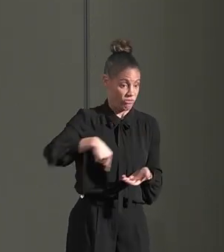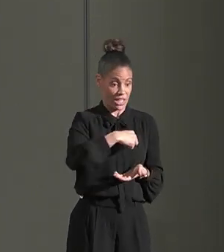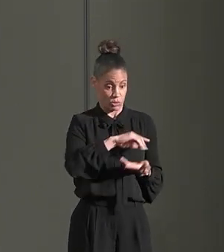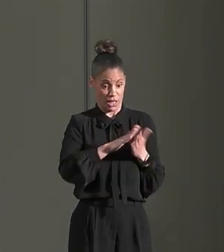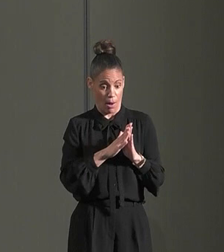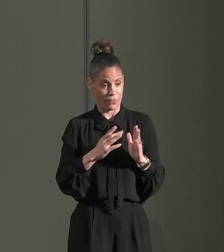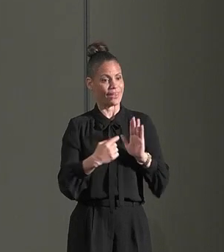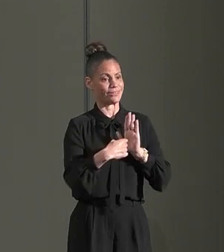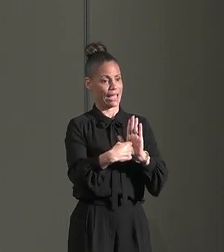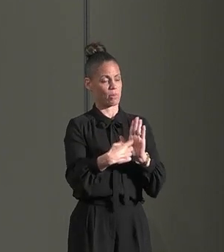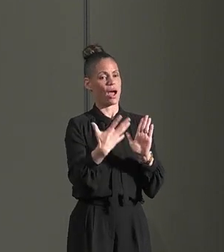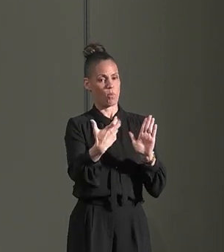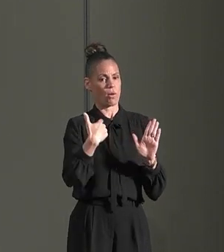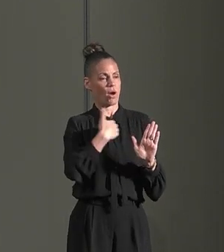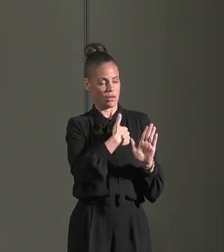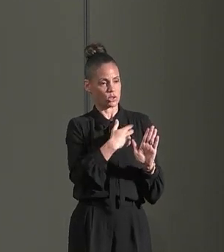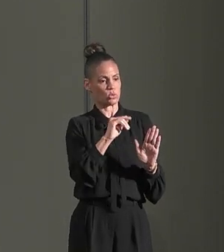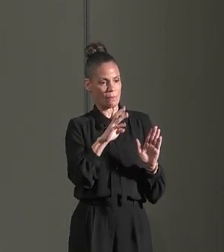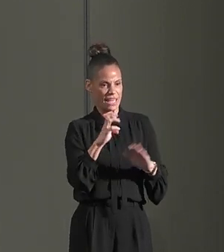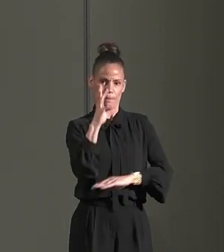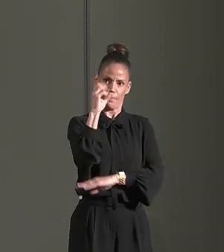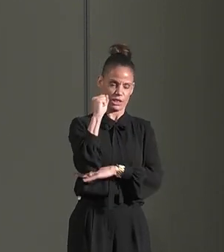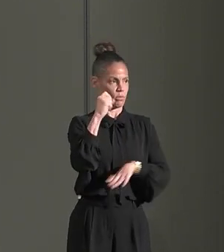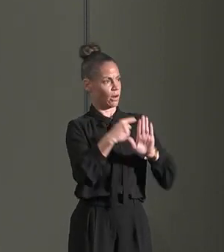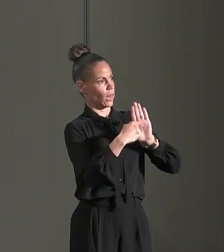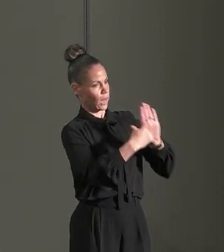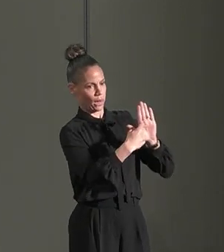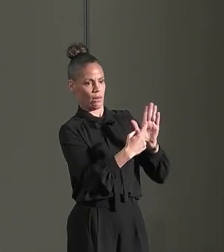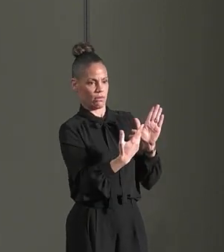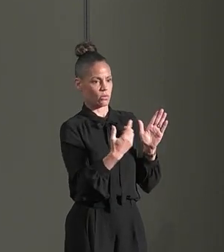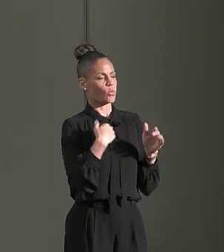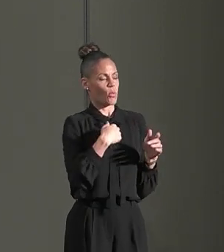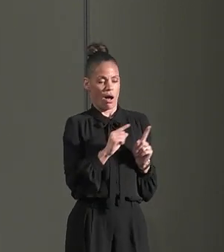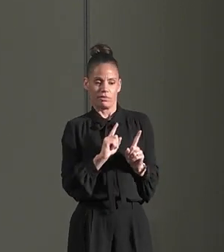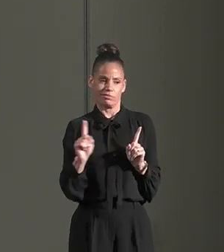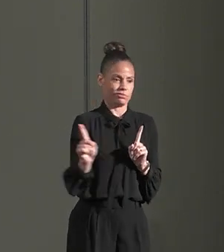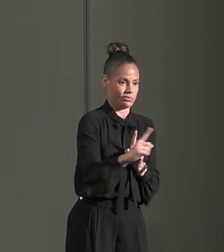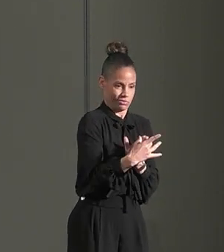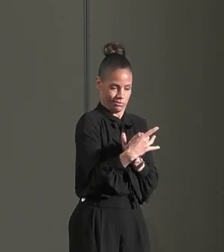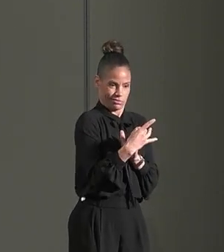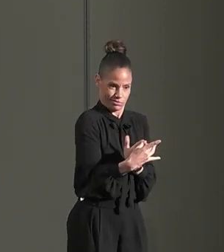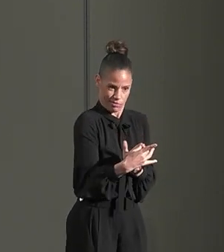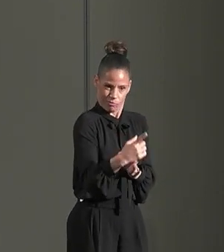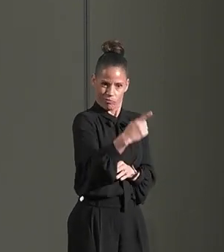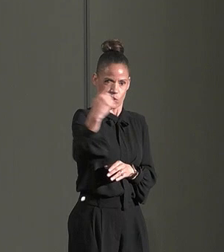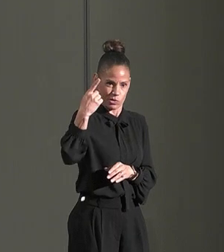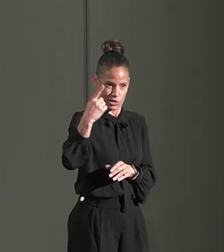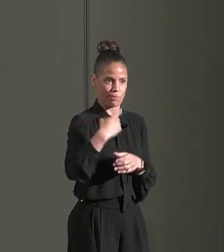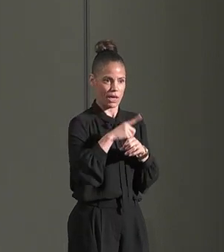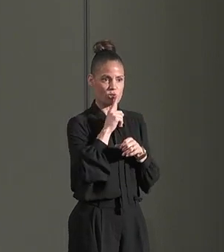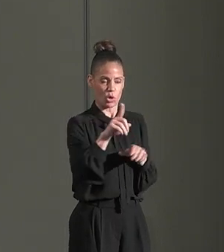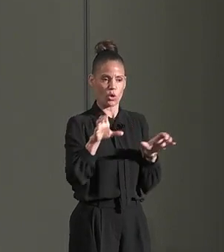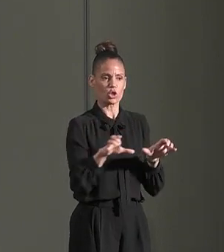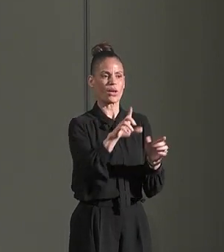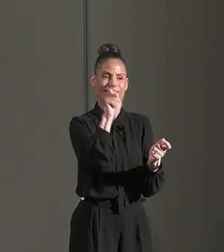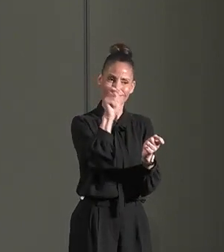you do it like this we want to be ahead of the curve and be exactly or beyond what is expected.